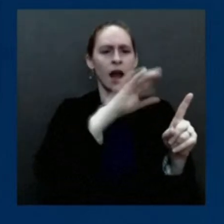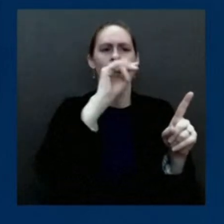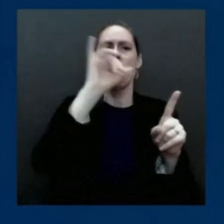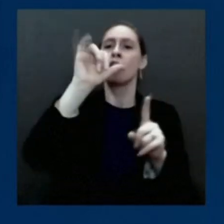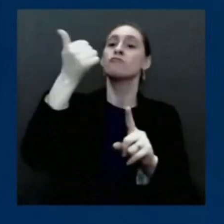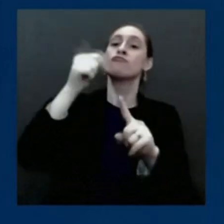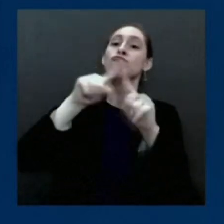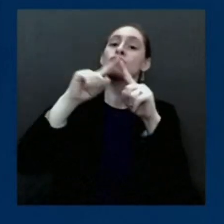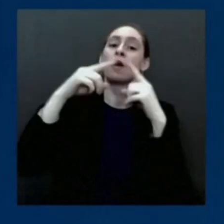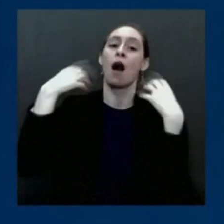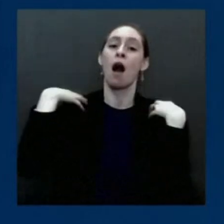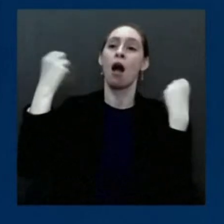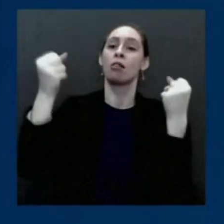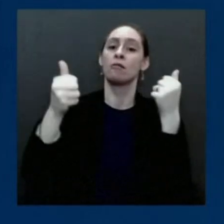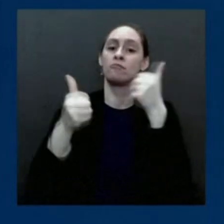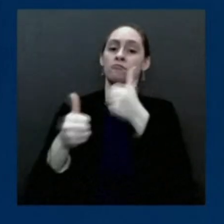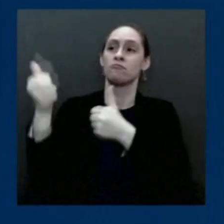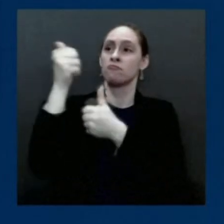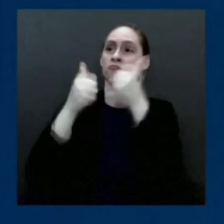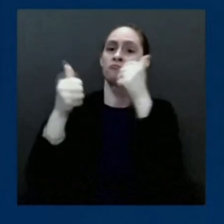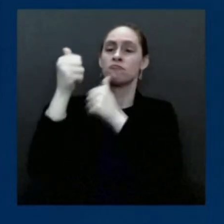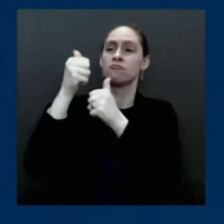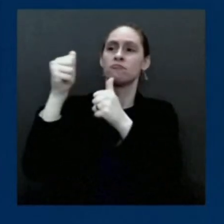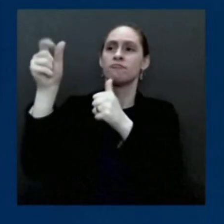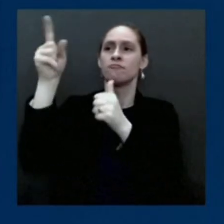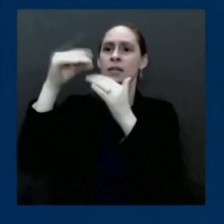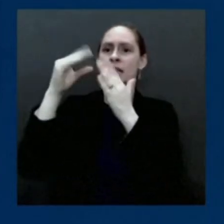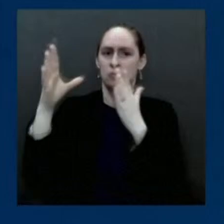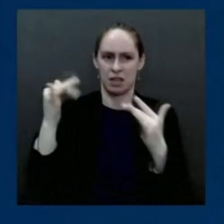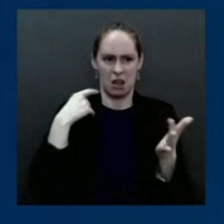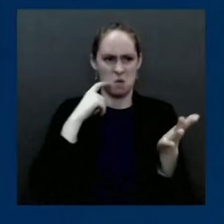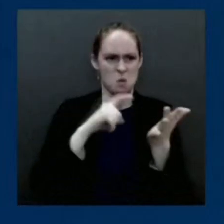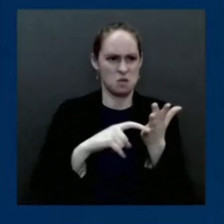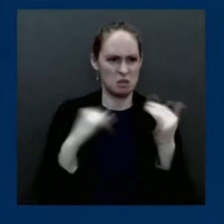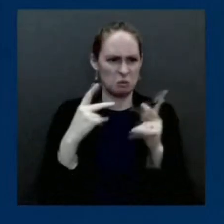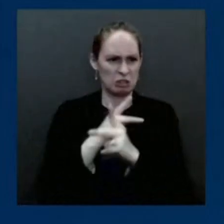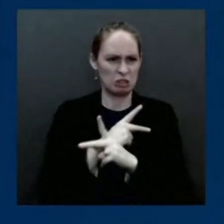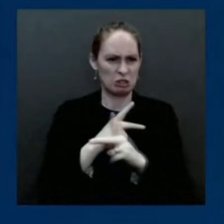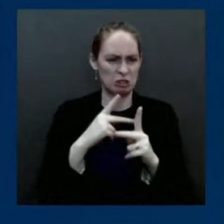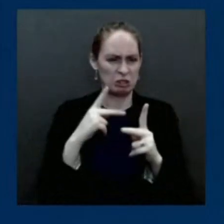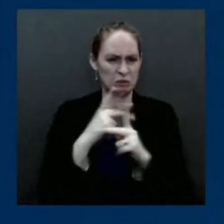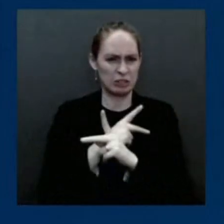LEADERSHIP INCLUDING DEATH THREATS AND THIS HAS ESCALATED